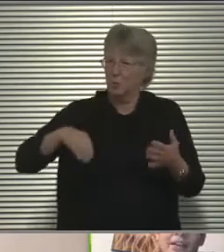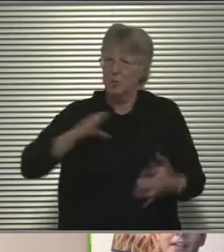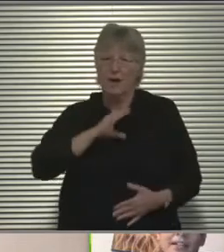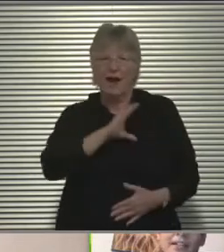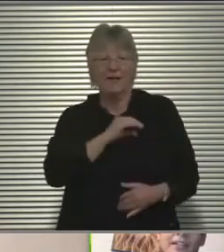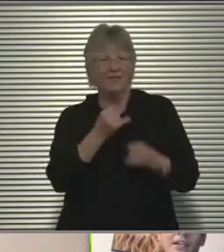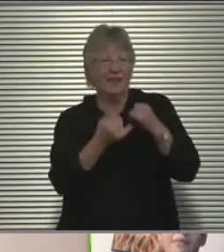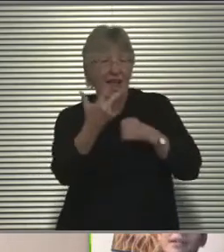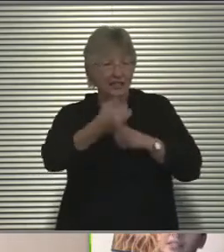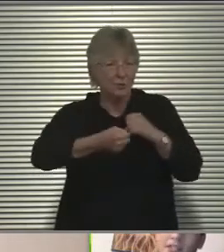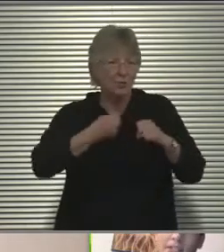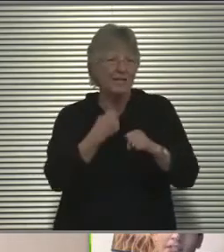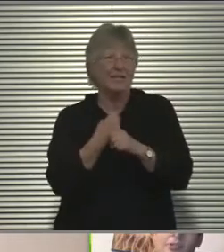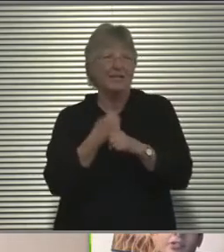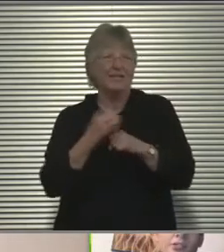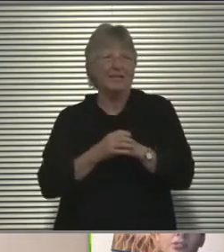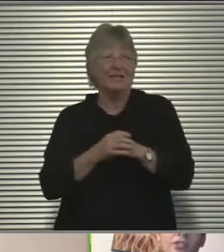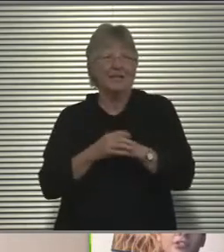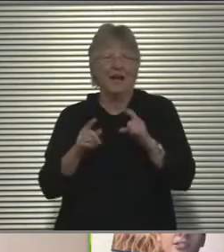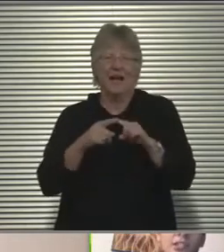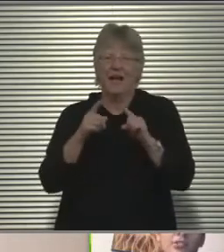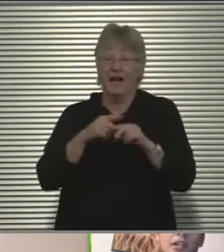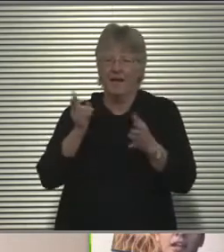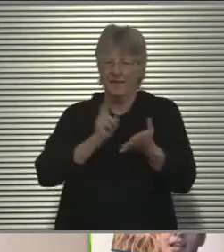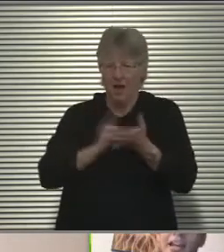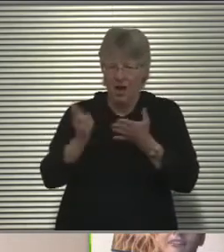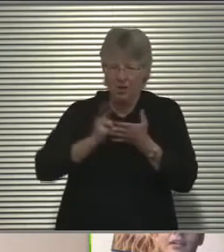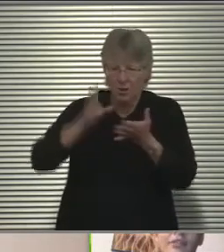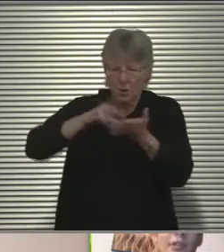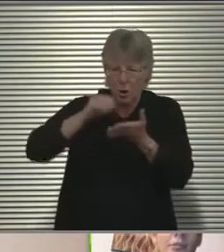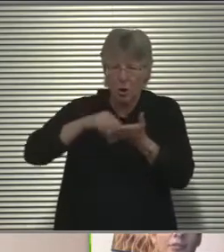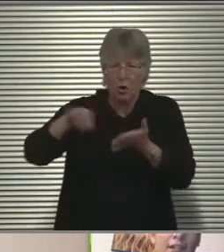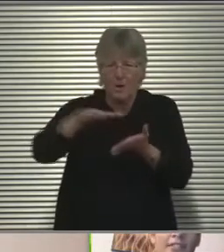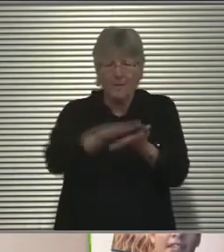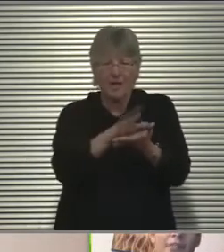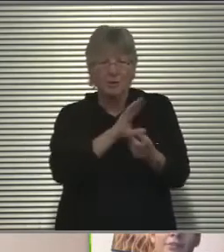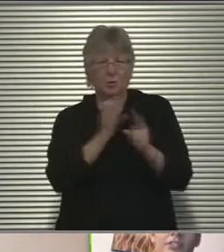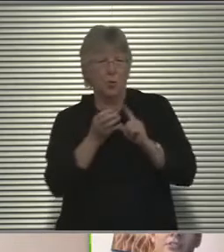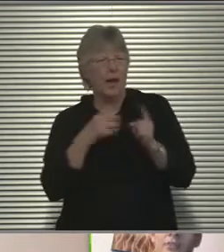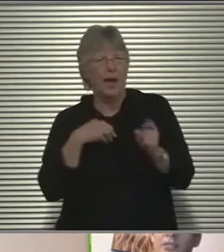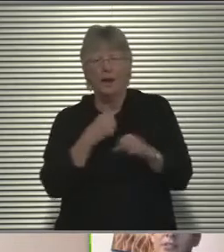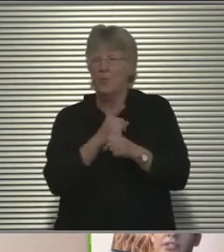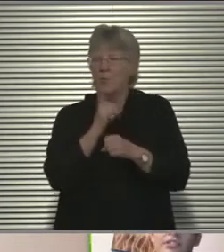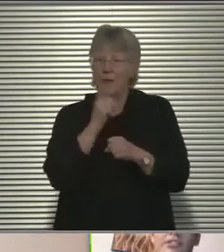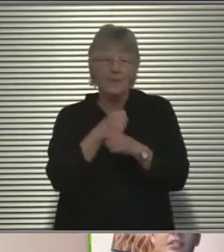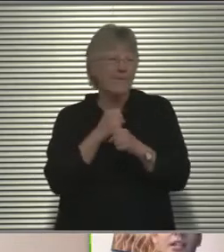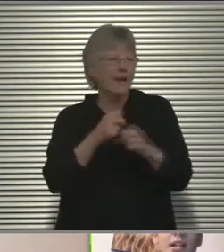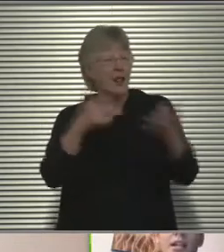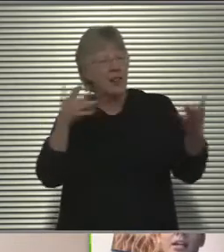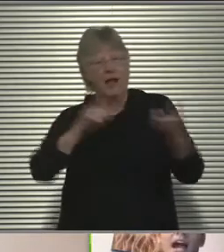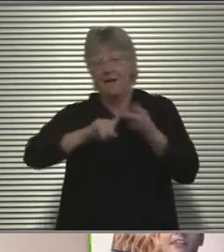I have had the immense honor to StuCo trips at SATO. And I have made incredible friends and memories over the past three years.